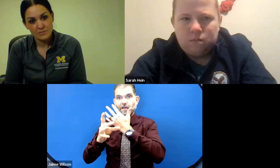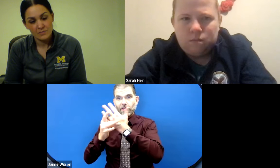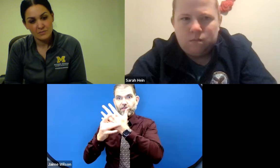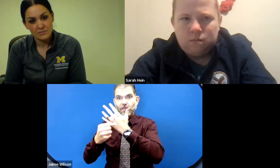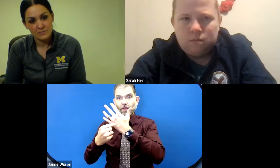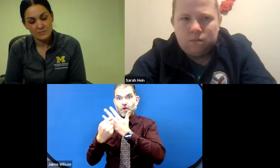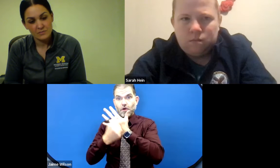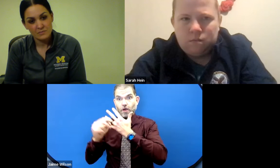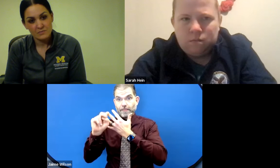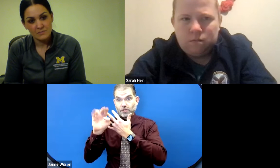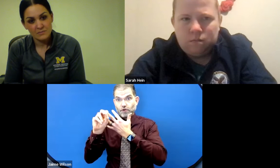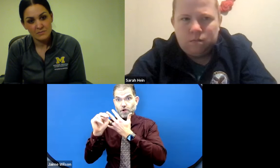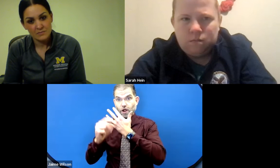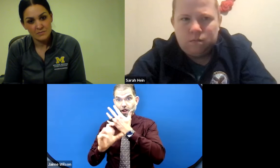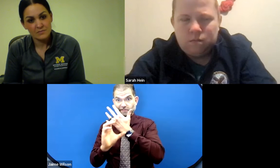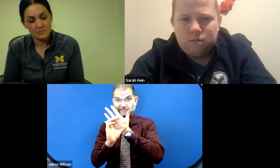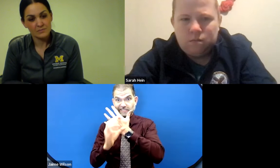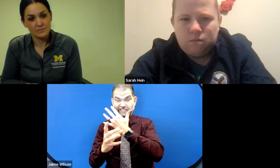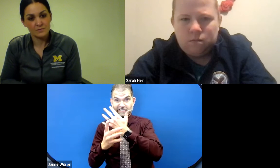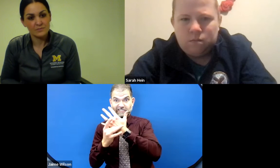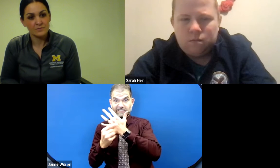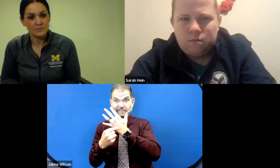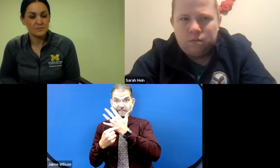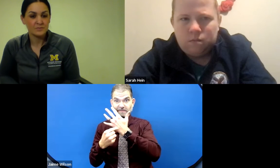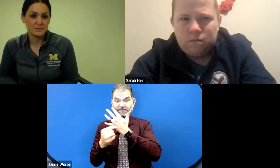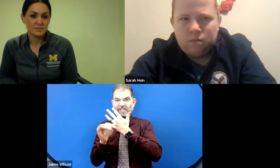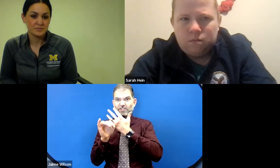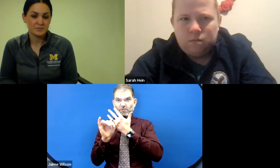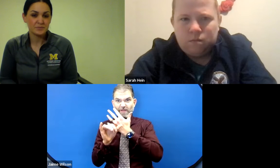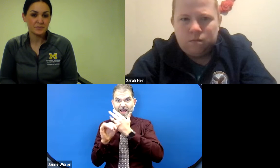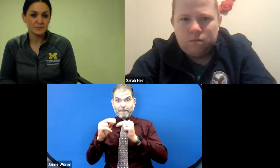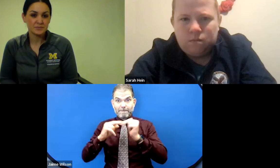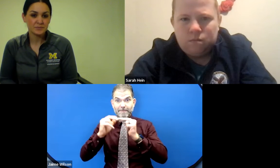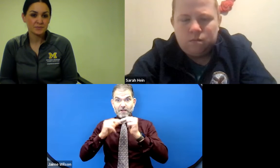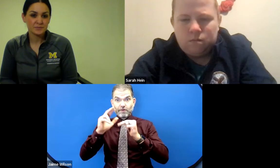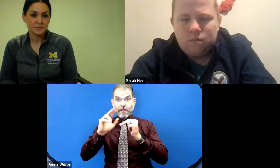ASL Interpreter: of them. ASL Interpreter: Data amelioids, right, the ones that attach themselves to the neurons.